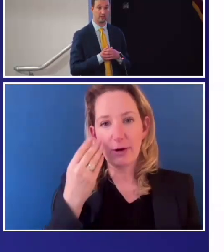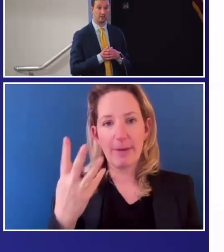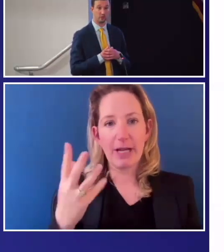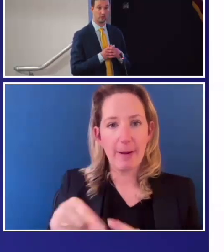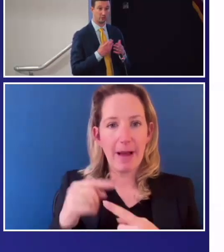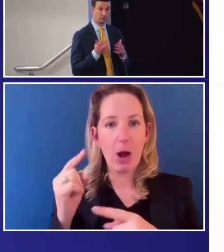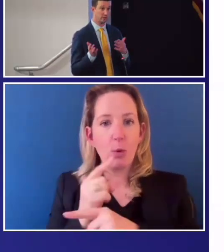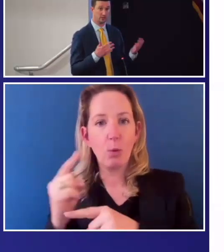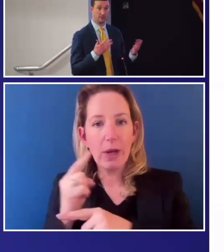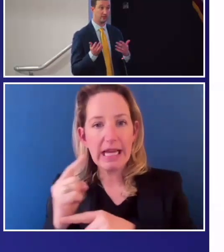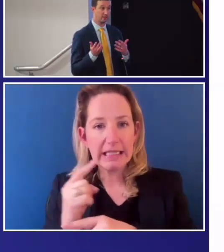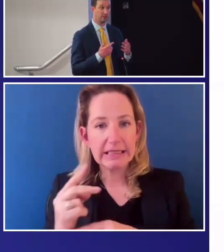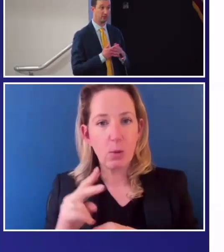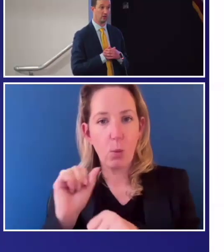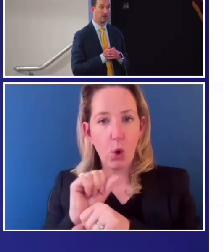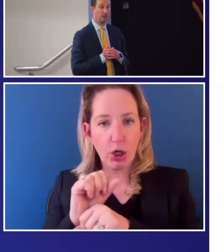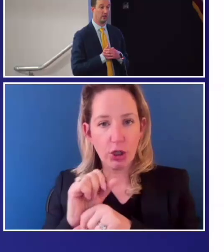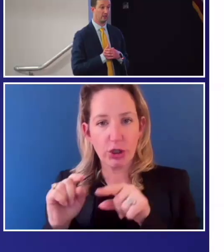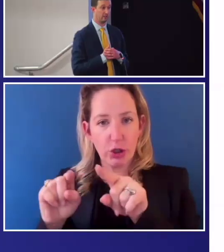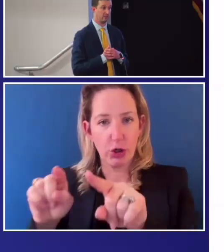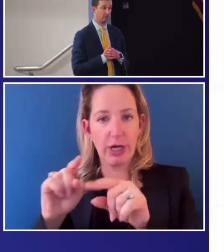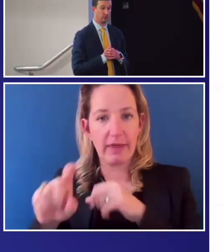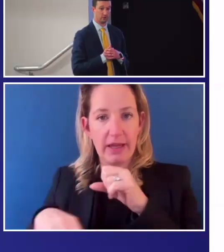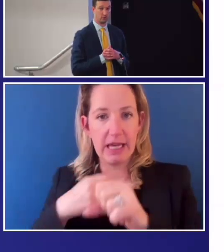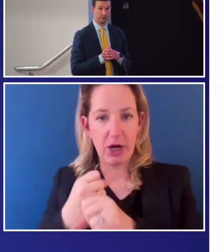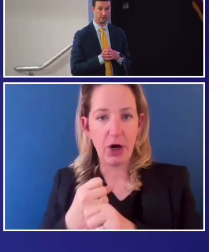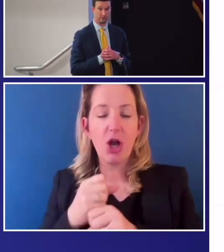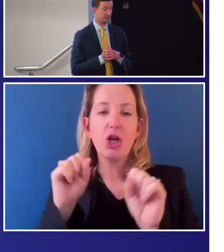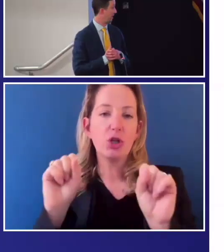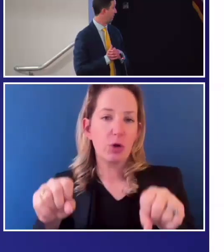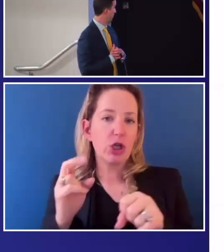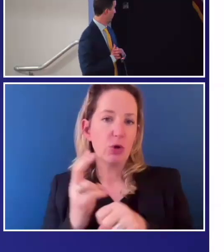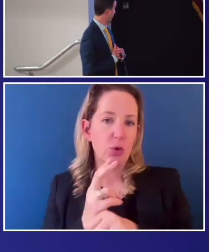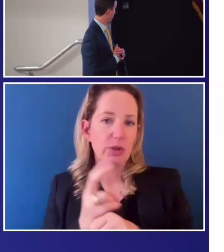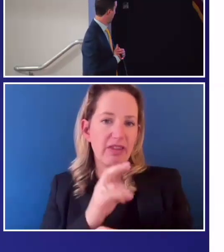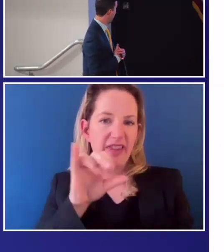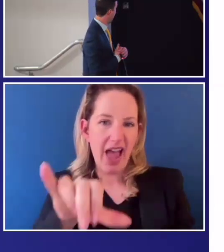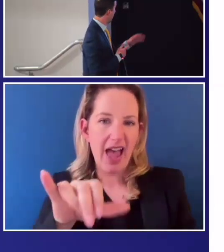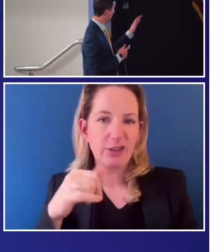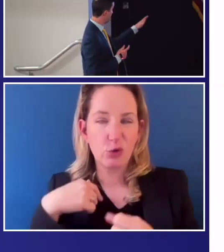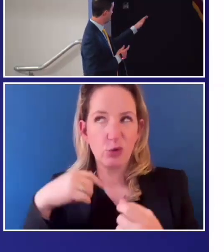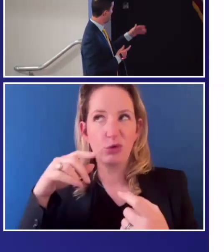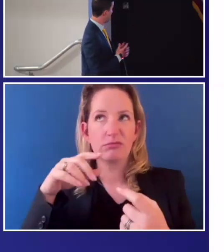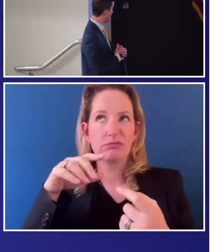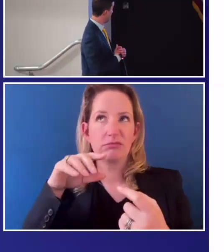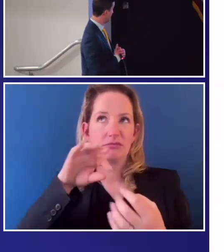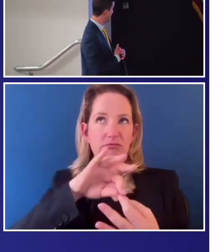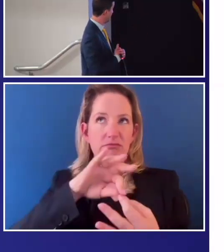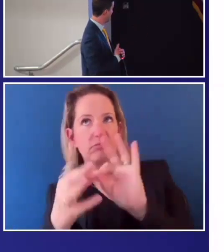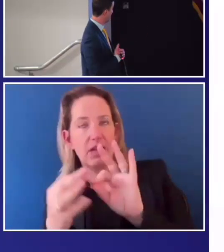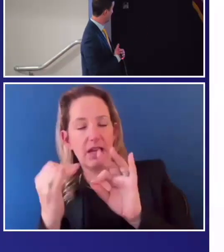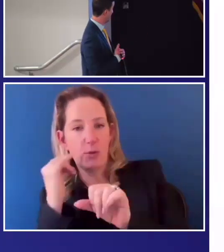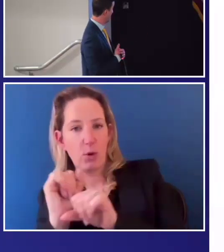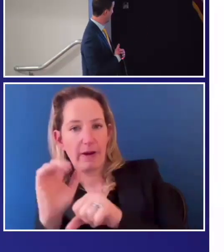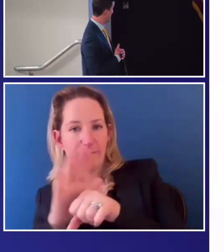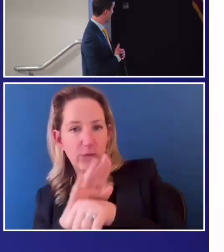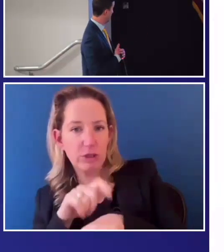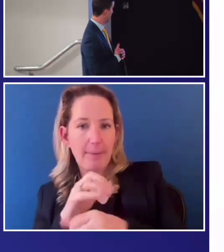year, which you could use to infer if folks are working full-time or part-time. So for the data set we published,